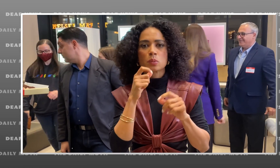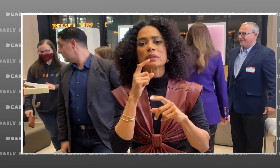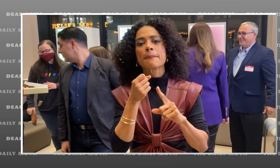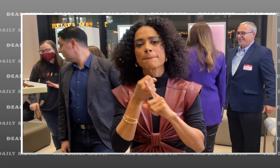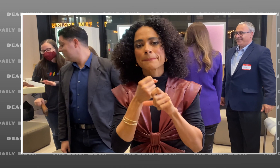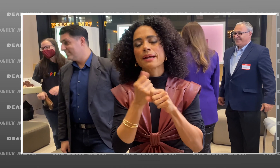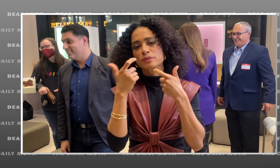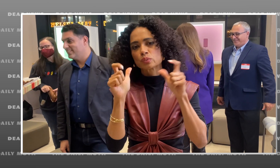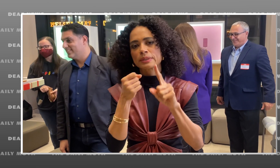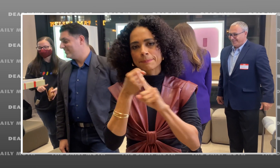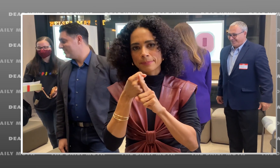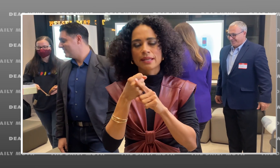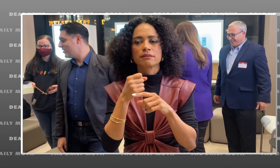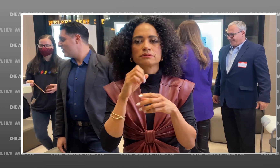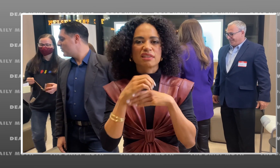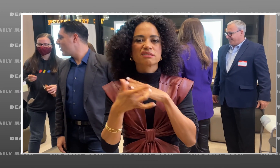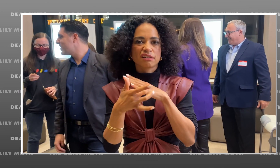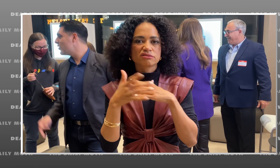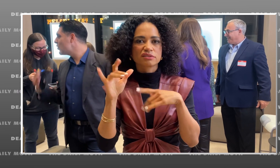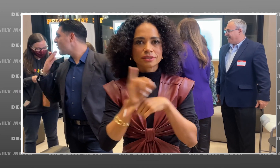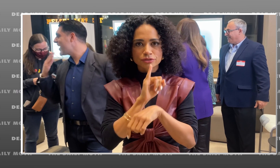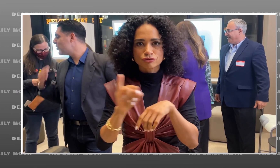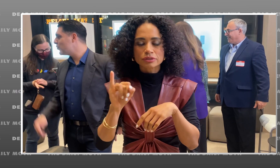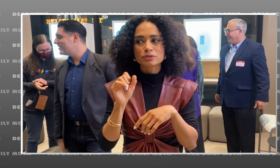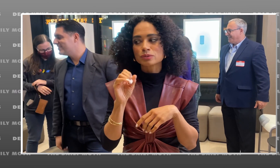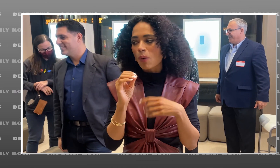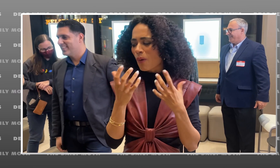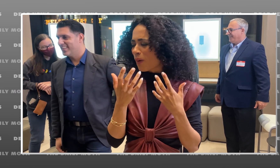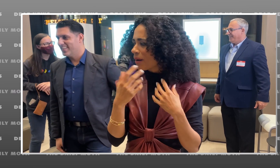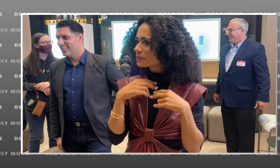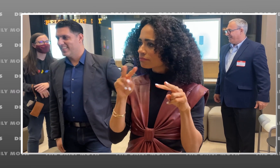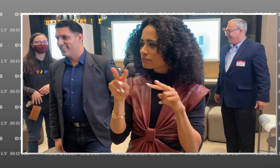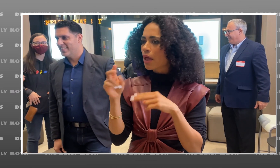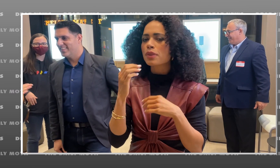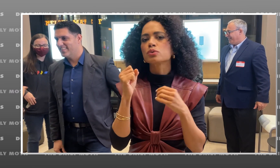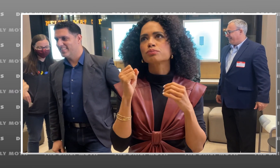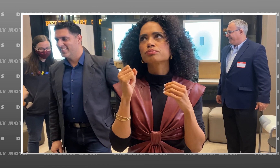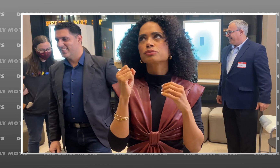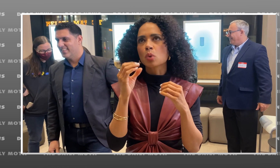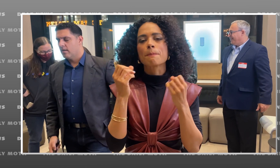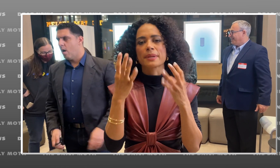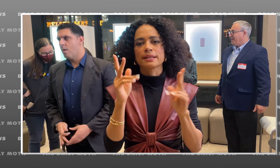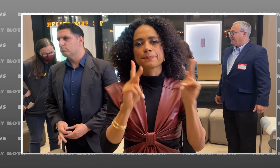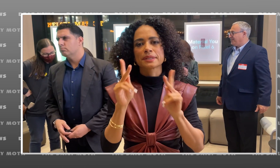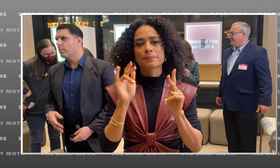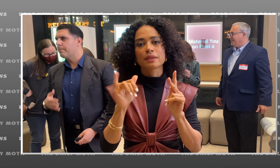who are making a huge impact in the technology industry. Looking around, there are so many people